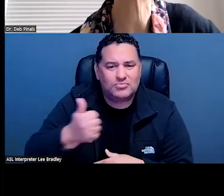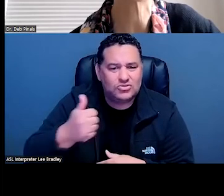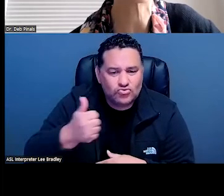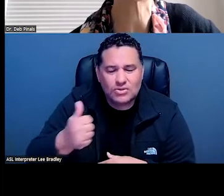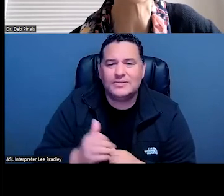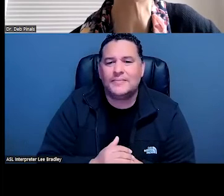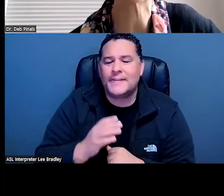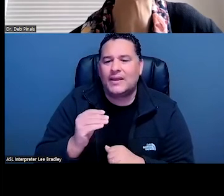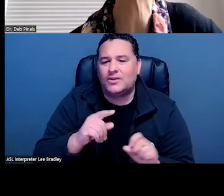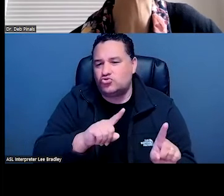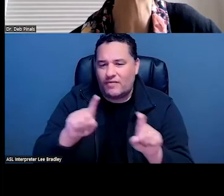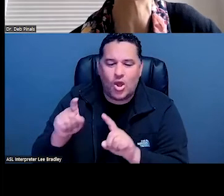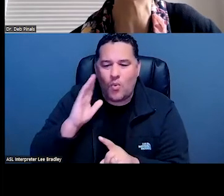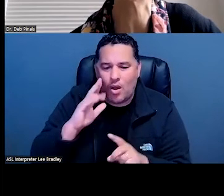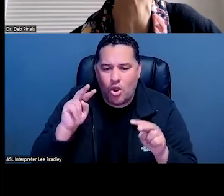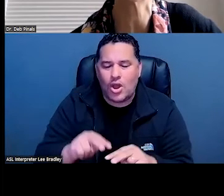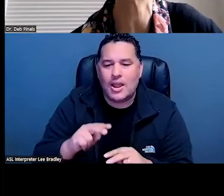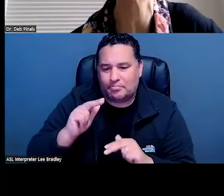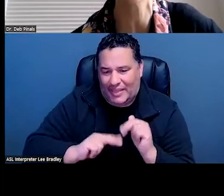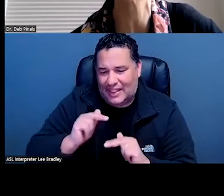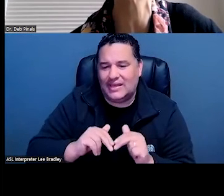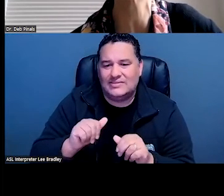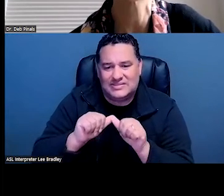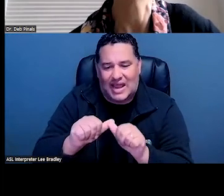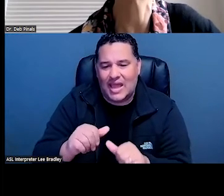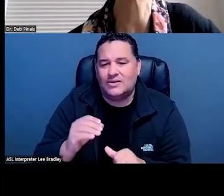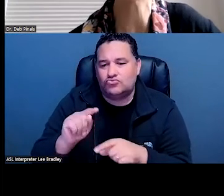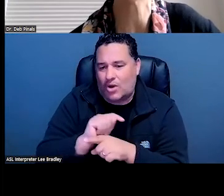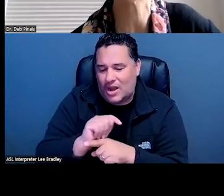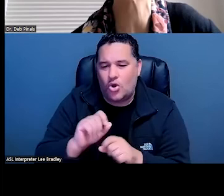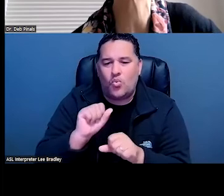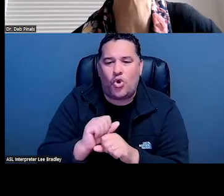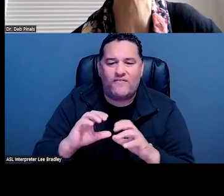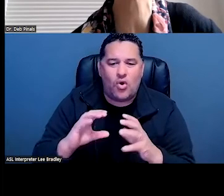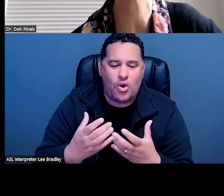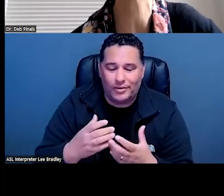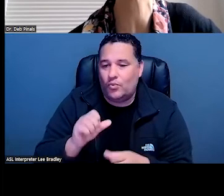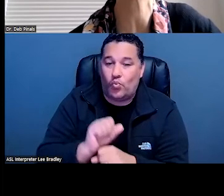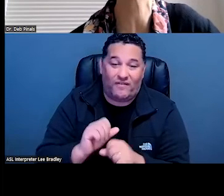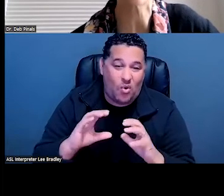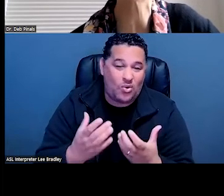OTHER DAY ABOUT HOW WE ARE GOING TO THINK ABOUT TRANSPORTATION NEEDS . AND THEN ALSO, THE SURVEY WEE WILL LOOK AT BUILDING SUSTAIN